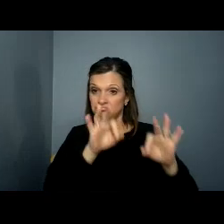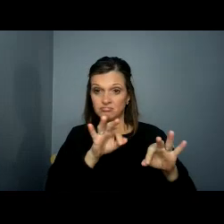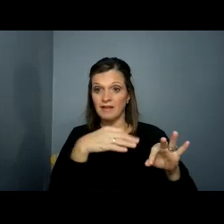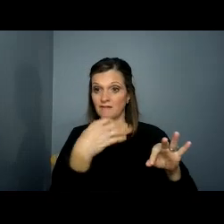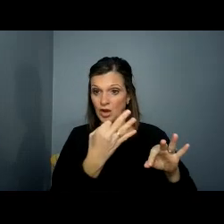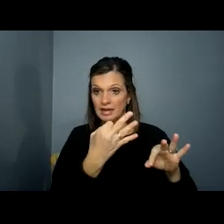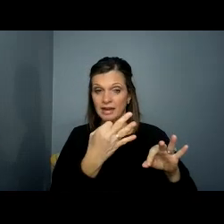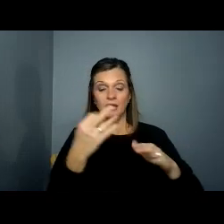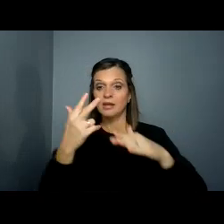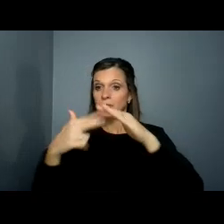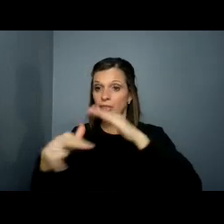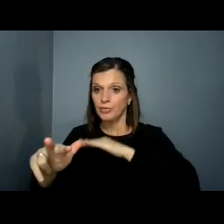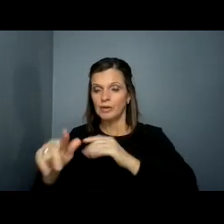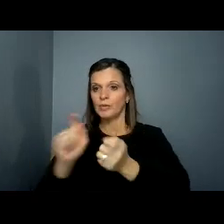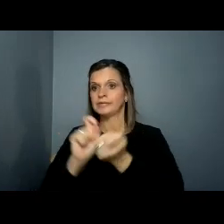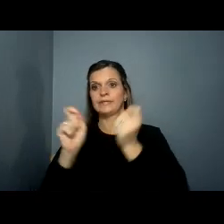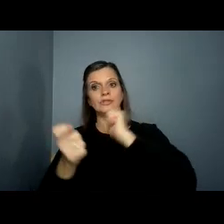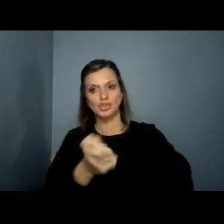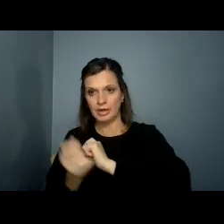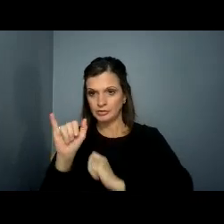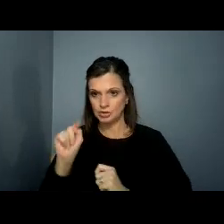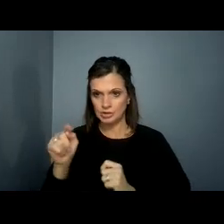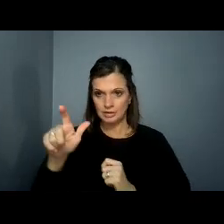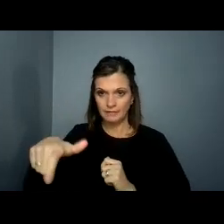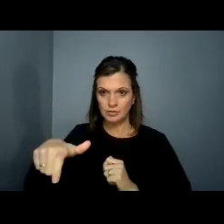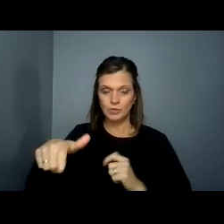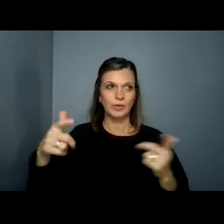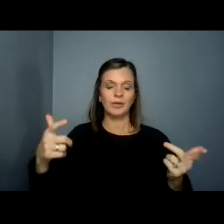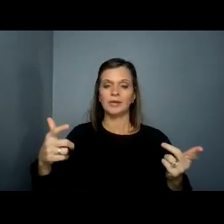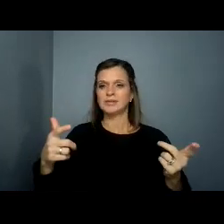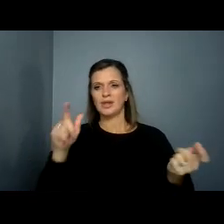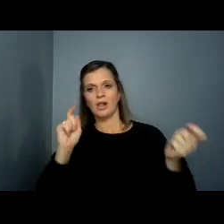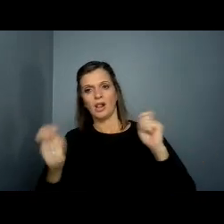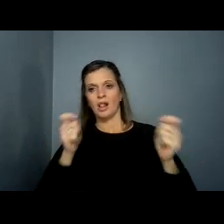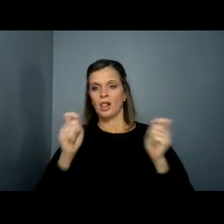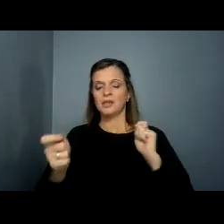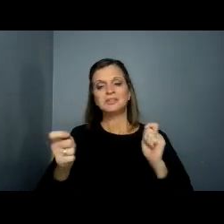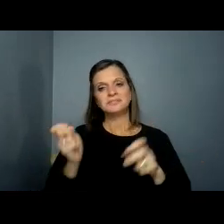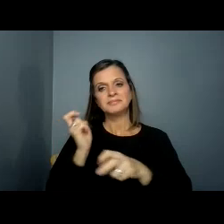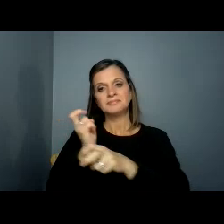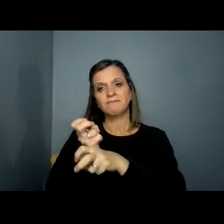So it's it's it's it's sometimes I feel like we're chasing our tail on that.